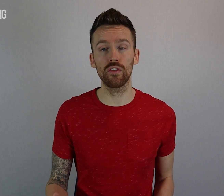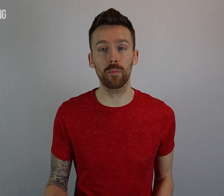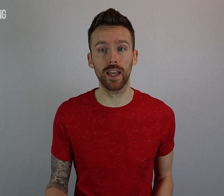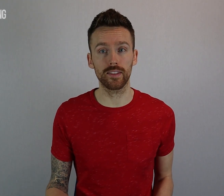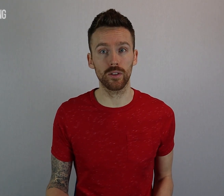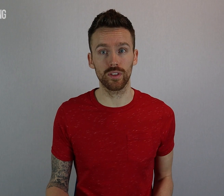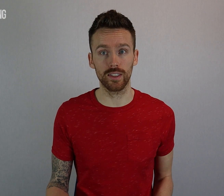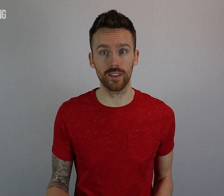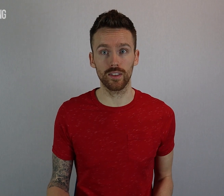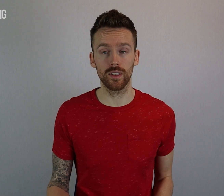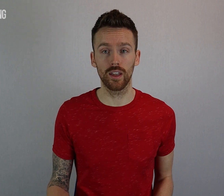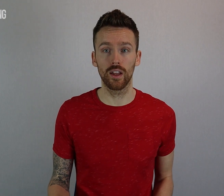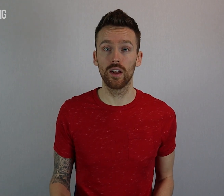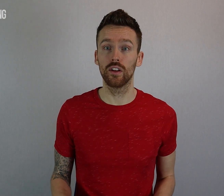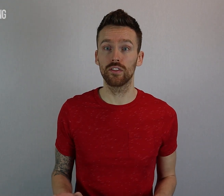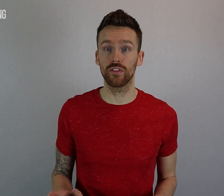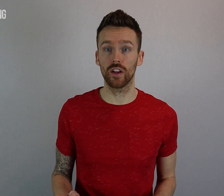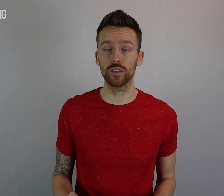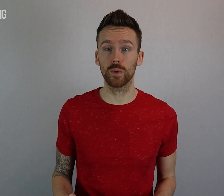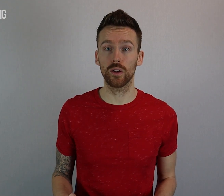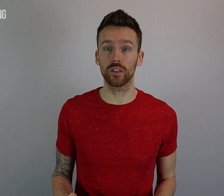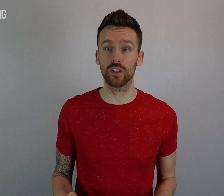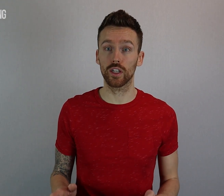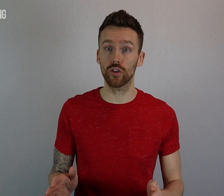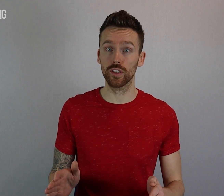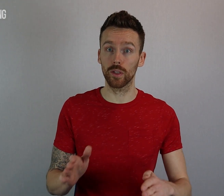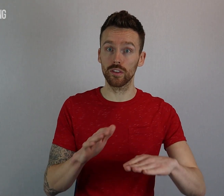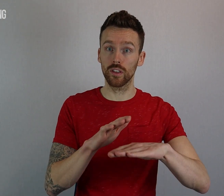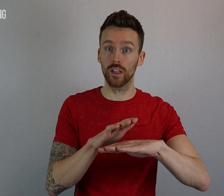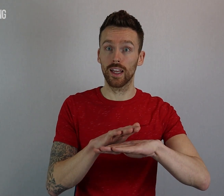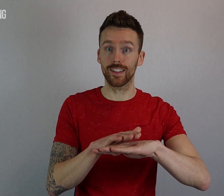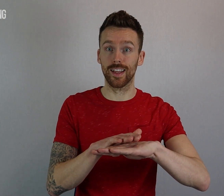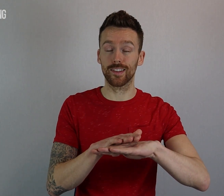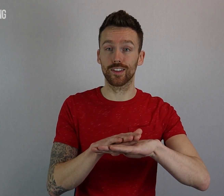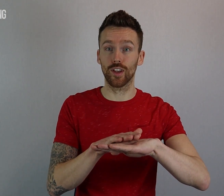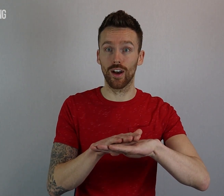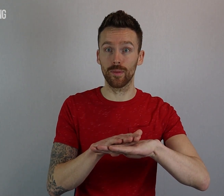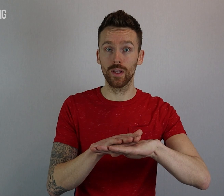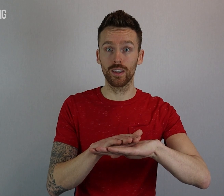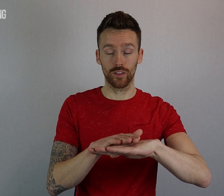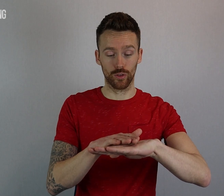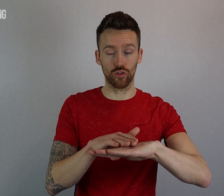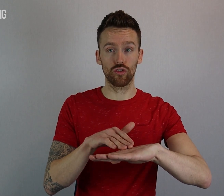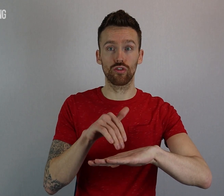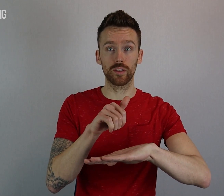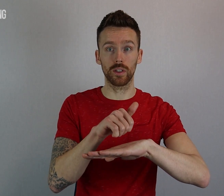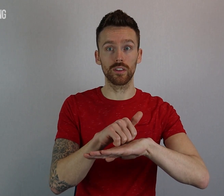of a BSL sentence. First we're going to sign Christmas, as that's the time, so Christmas.